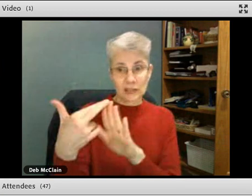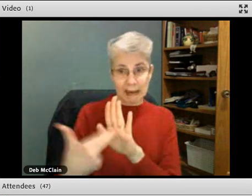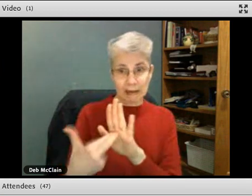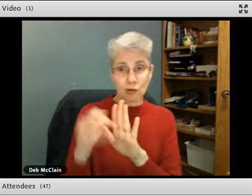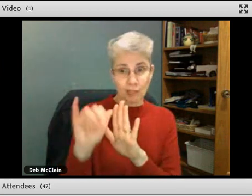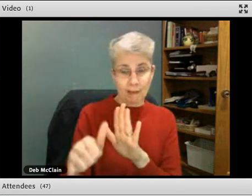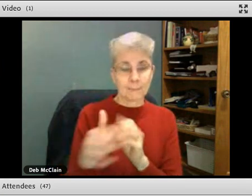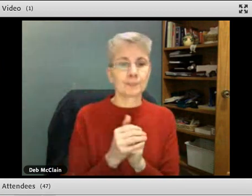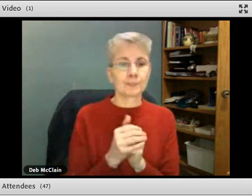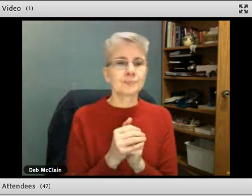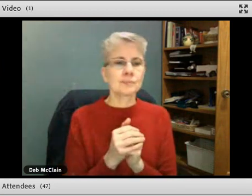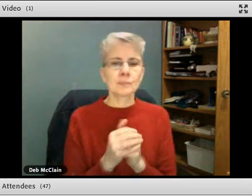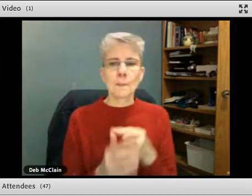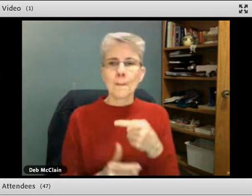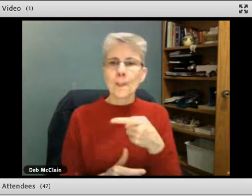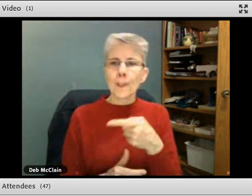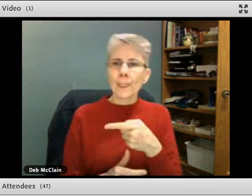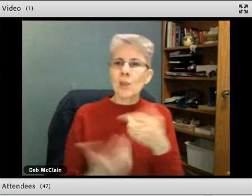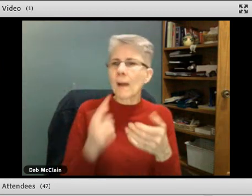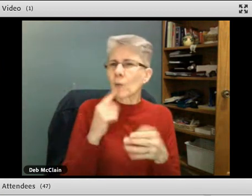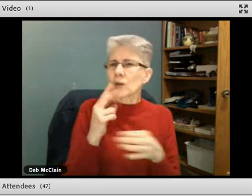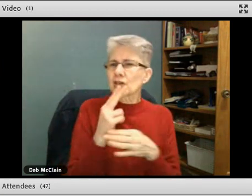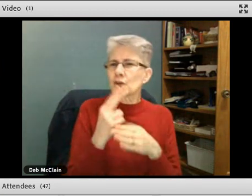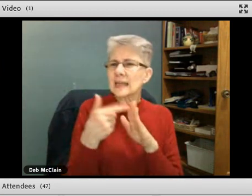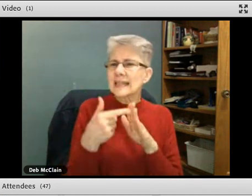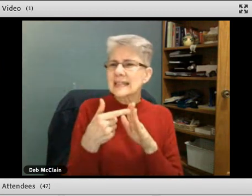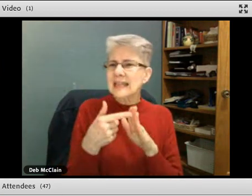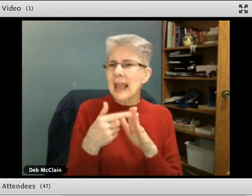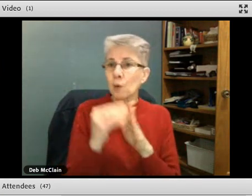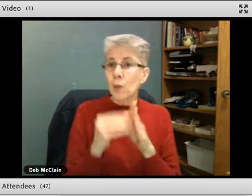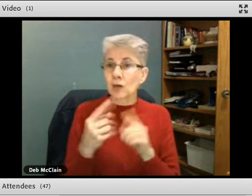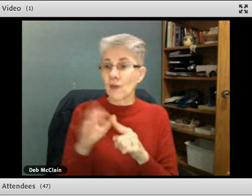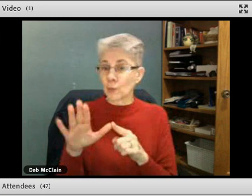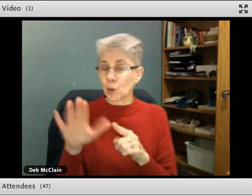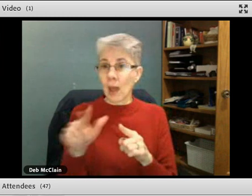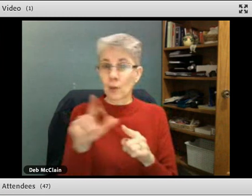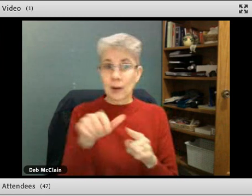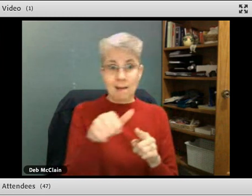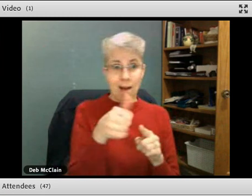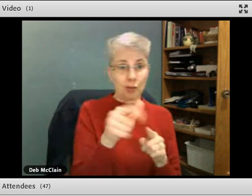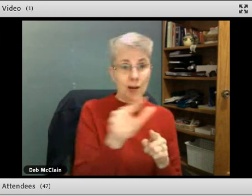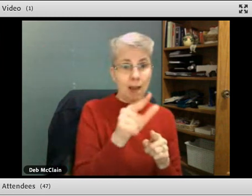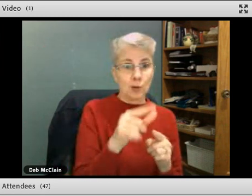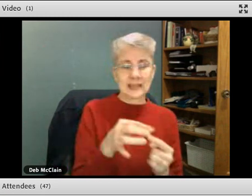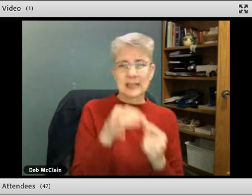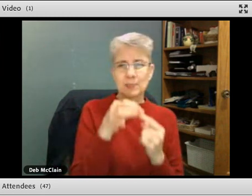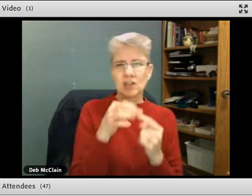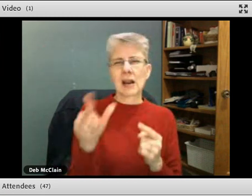both from your library and from other libraries, especially the Library of Congress. I use the Library of Congress website all the time.